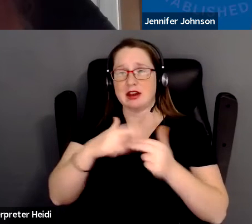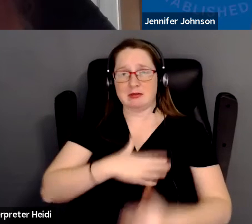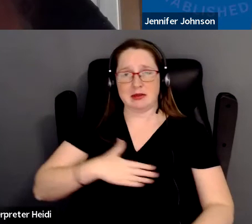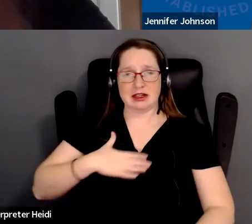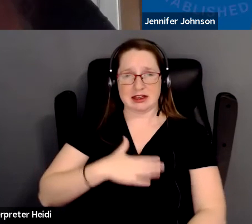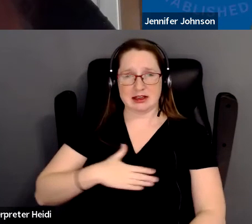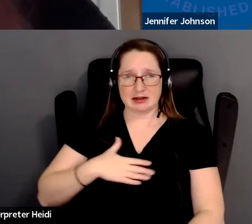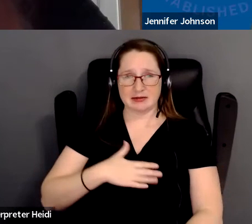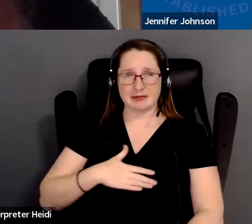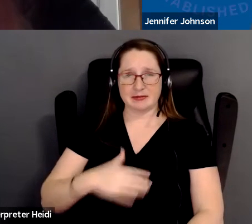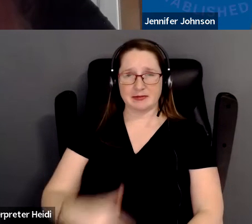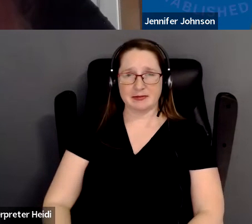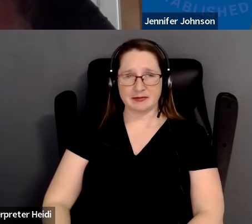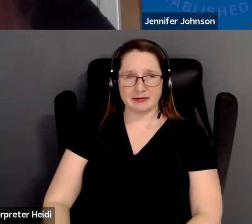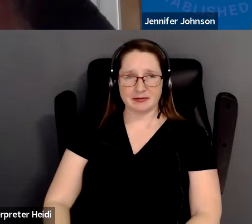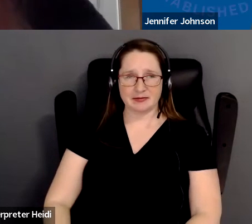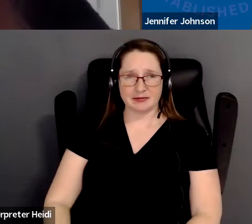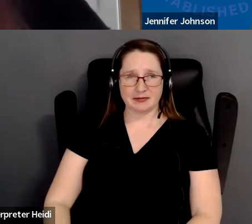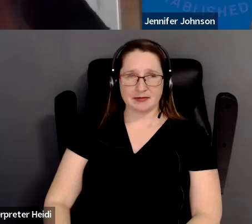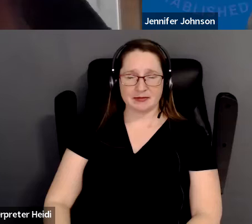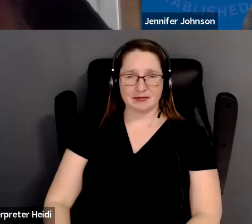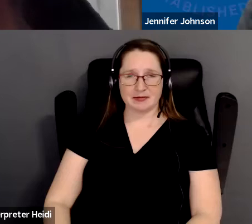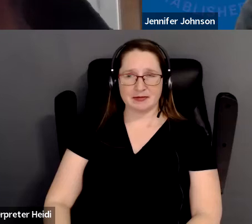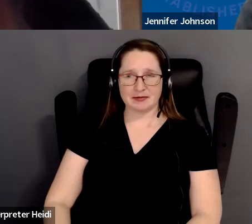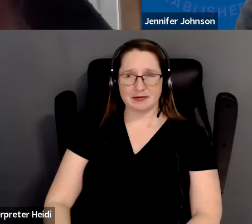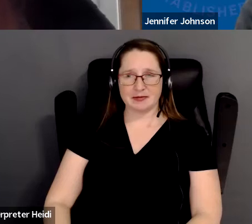Thank you so much.